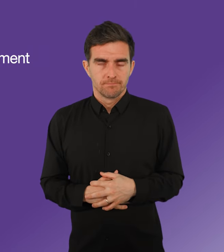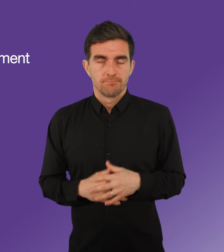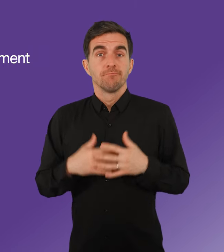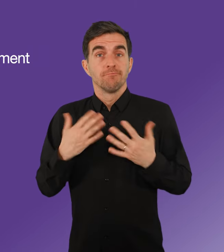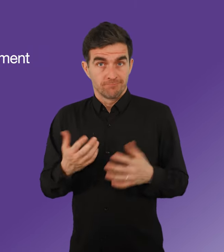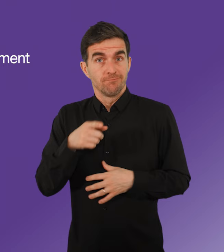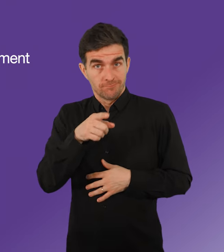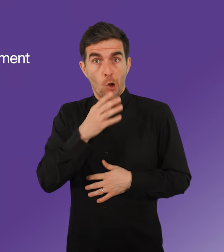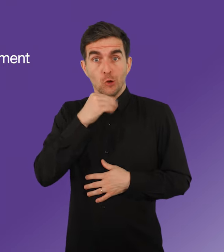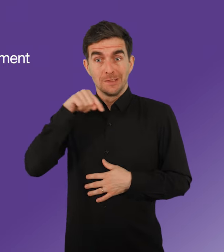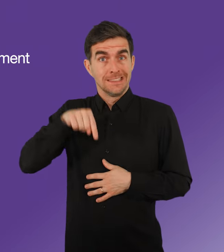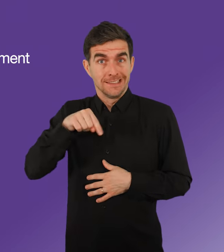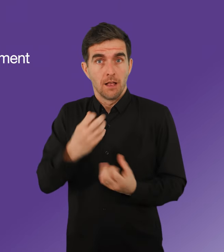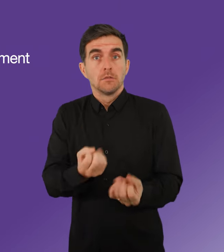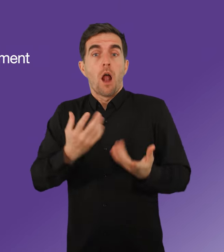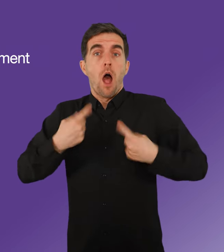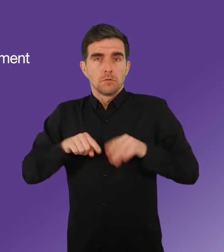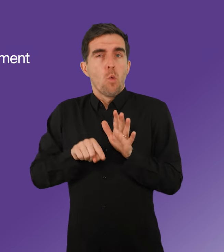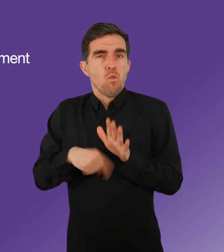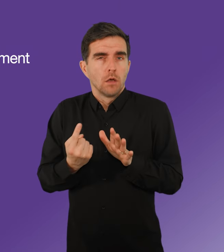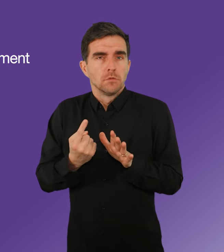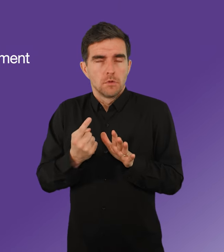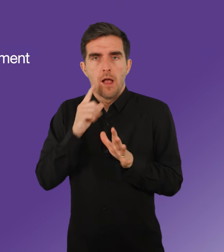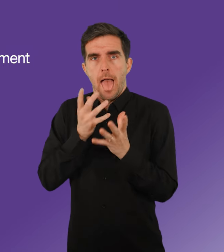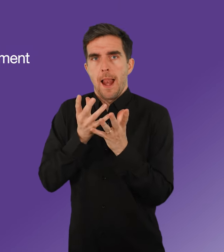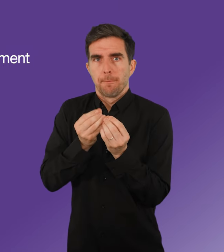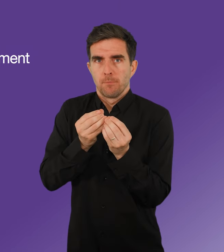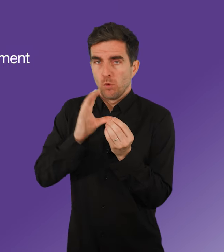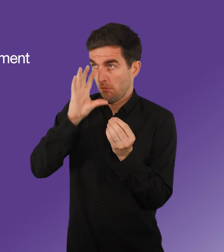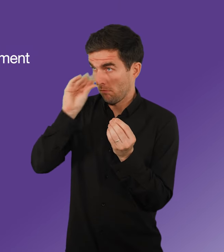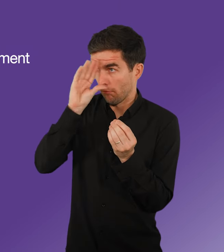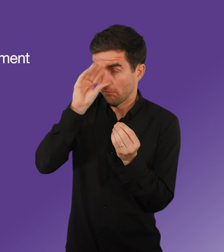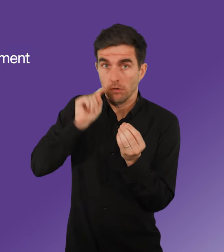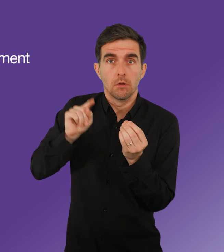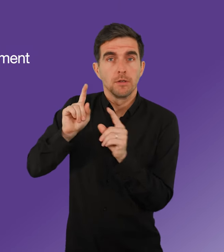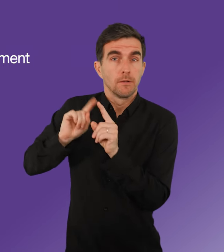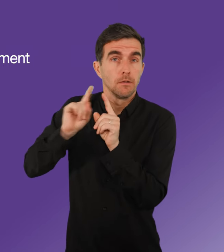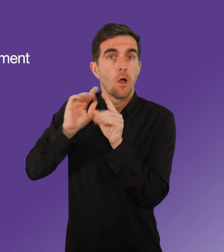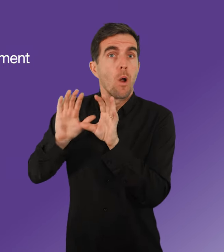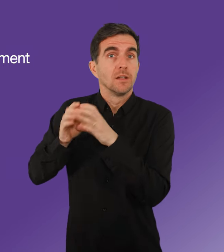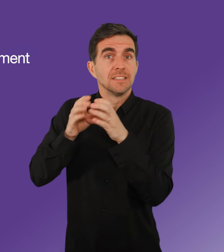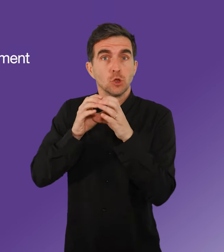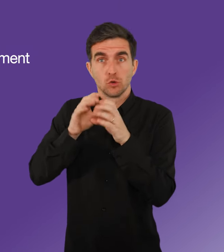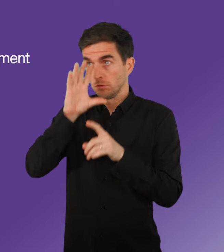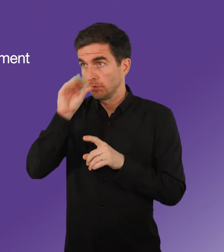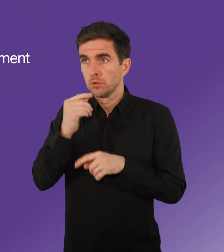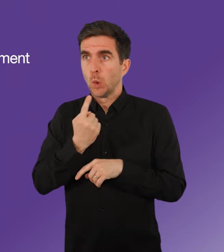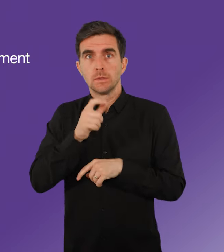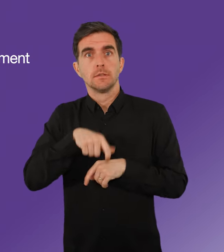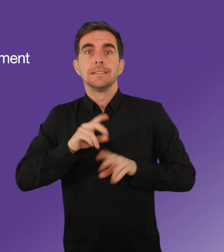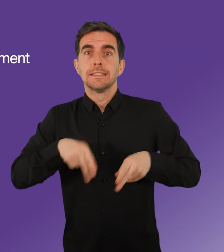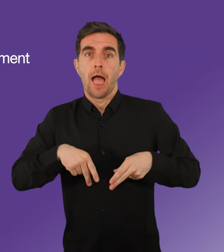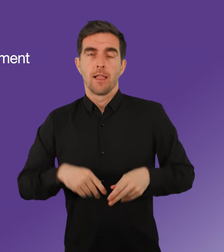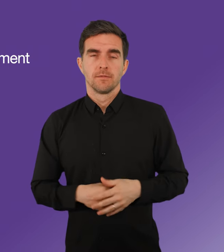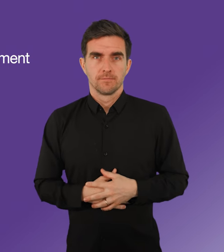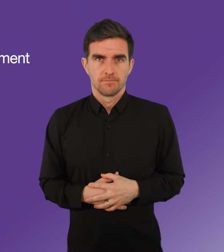When you use Tell Us Once, they can help you let different organisations know about who has died.